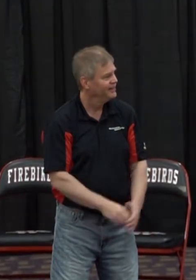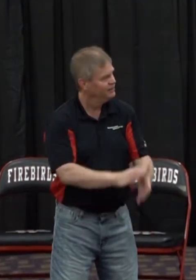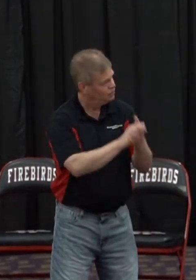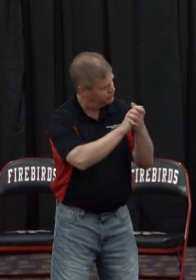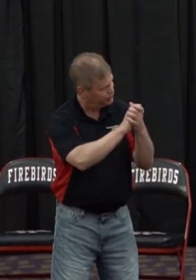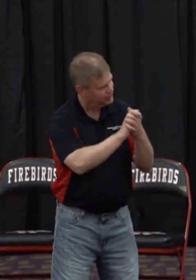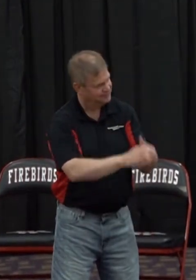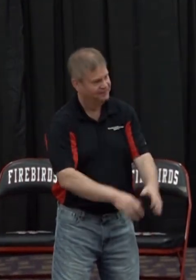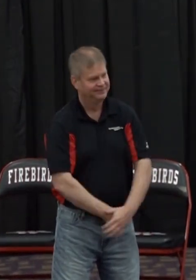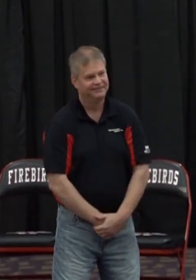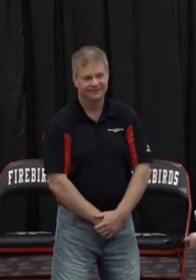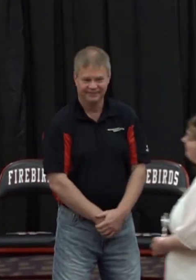Congratulations.